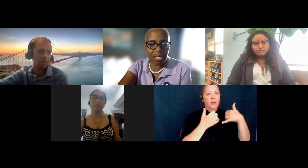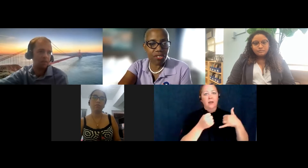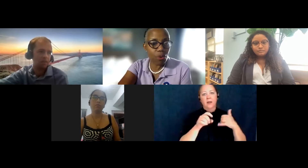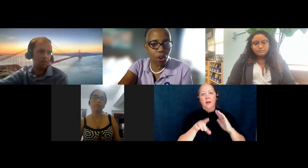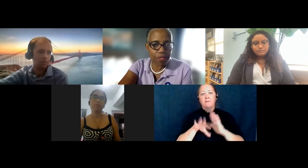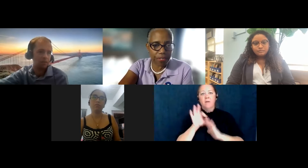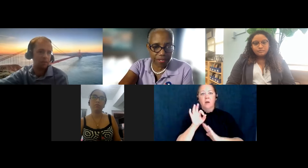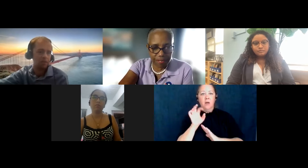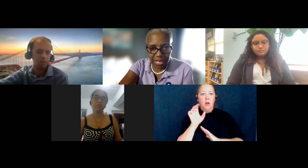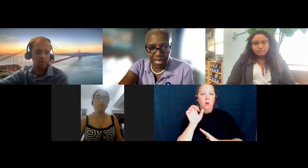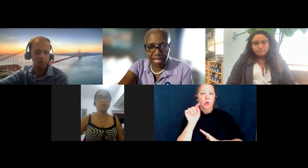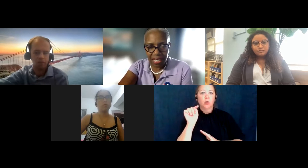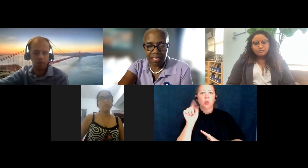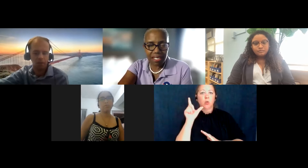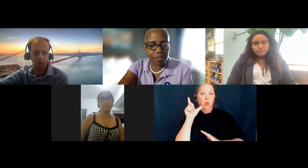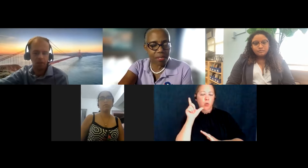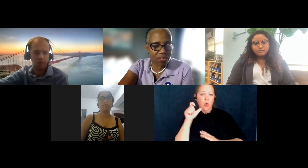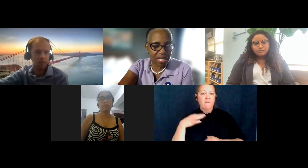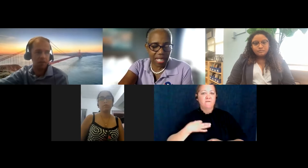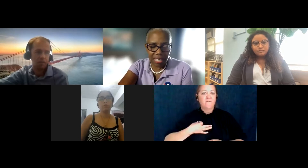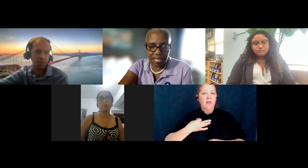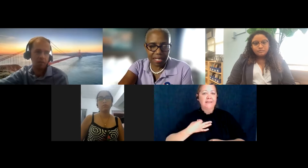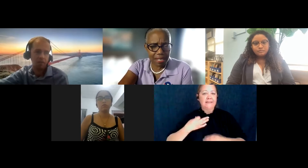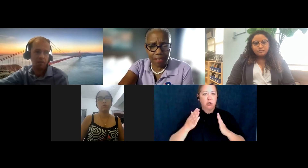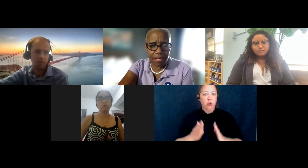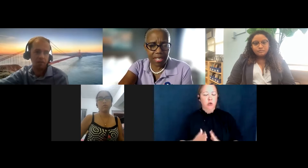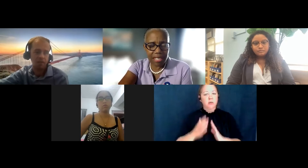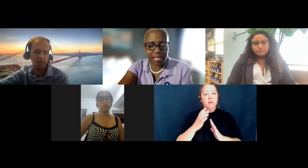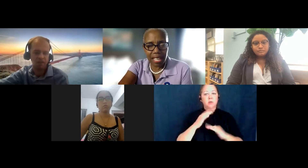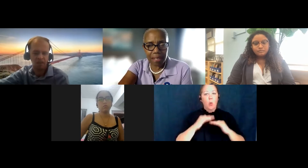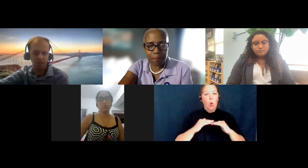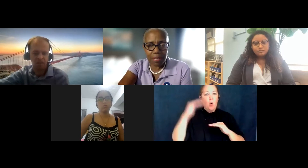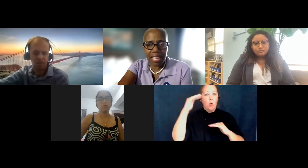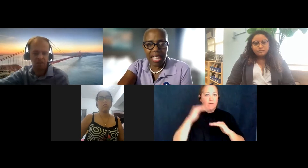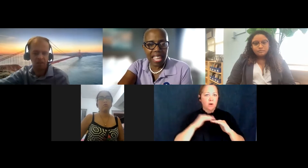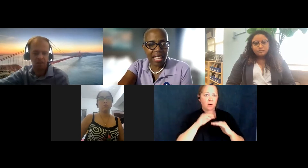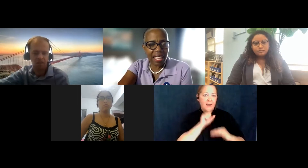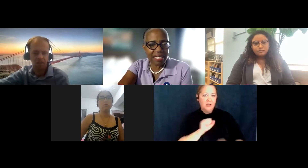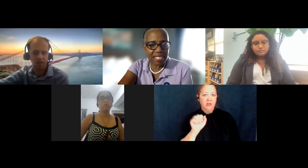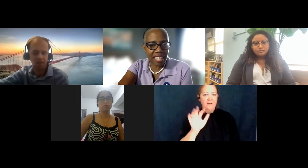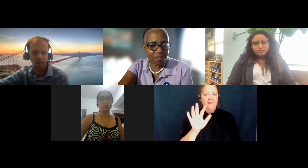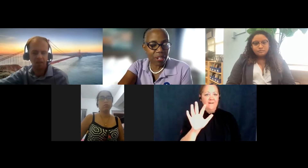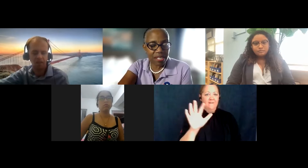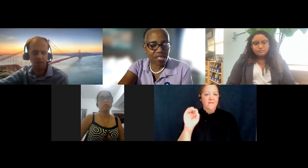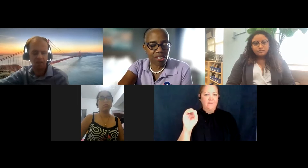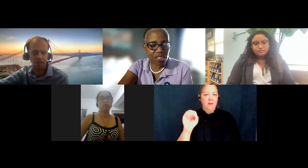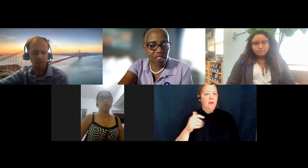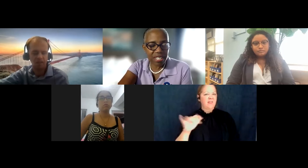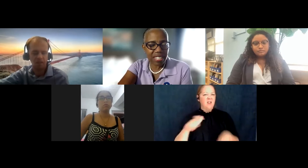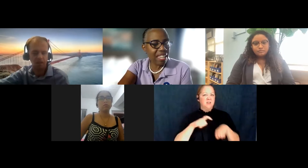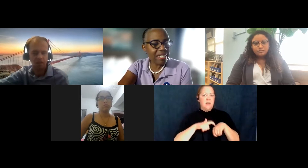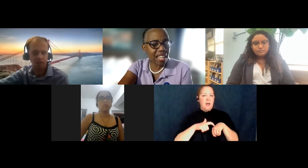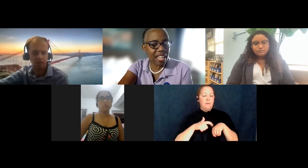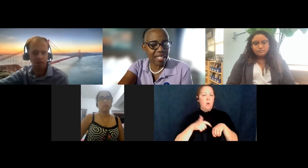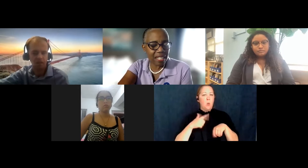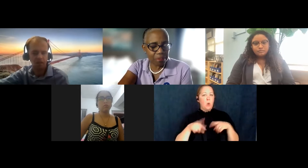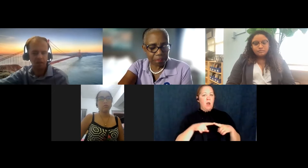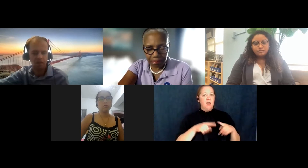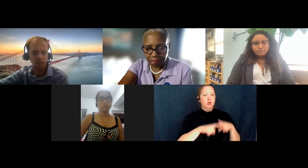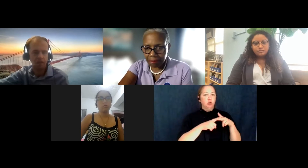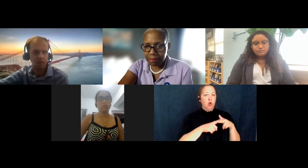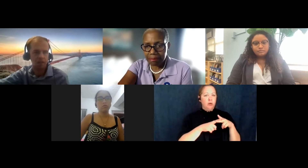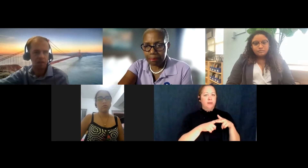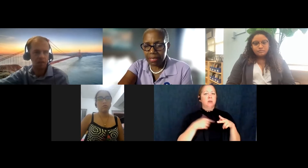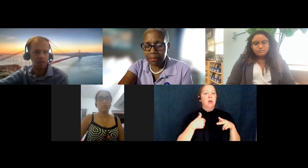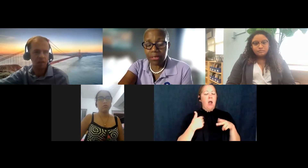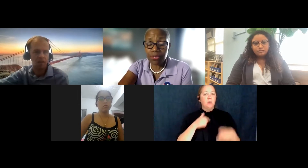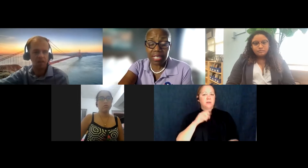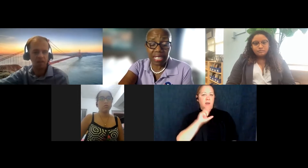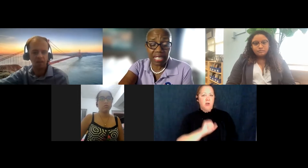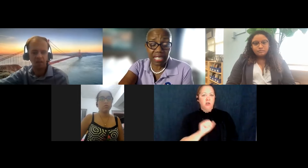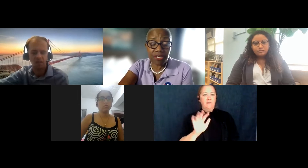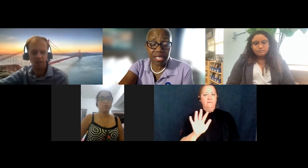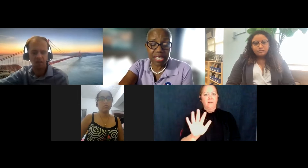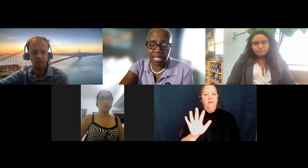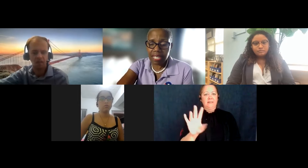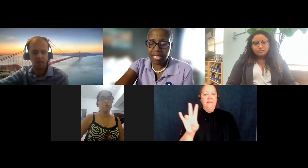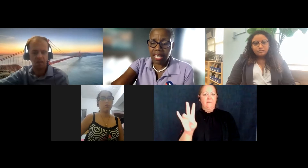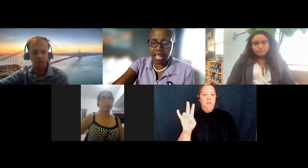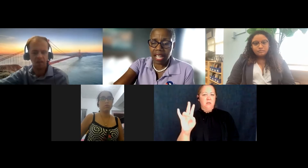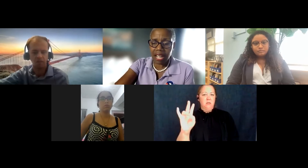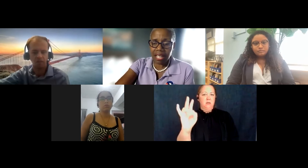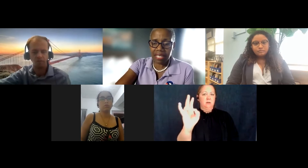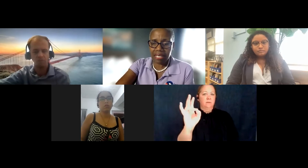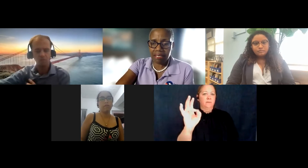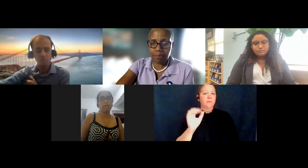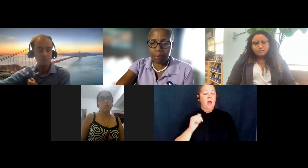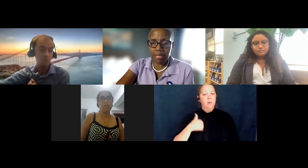that were over 50. I was 57, at the time, when I started. I was really interested in what the Peace